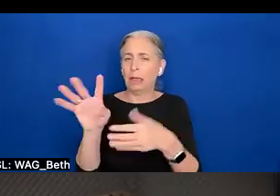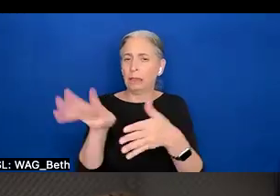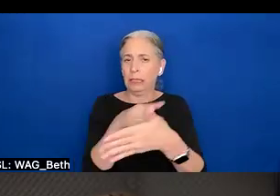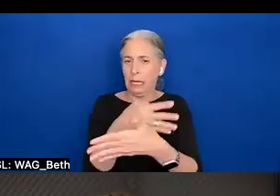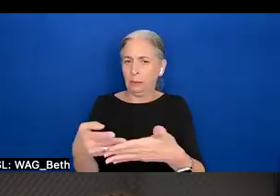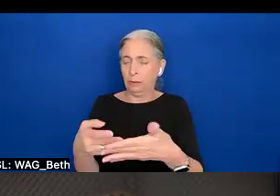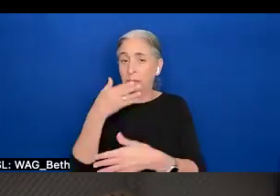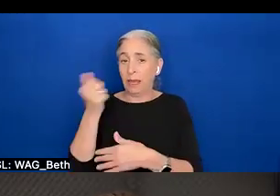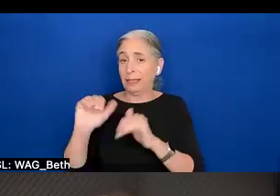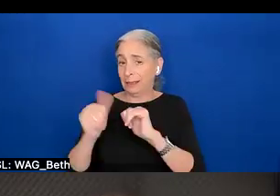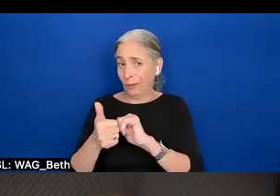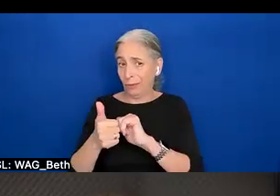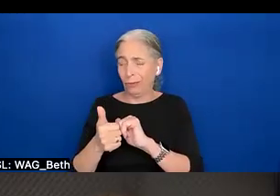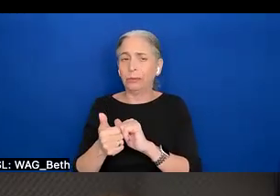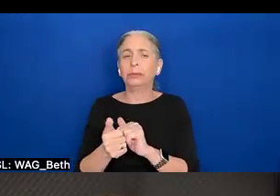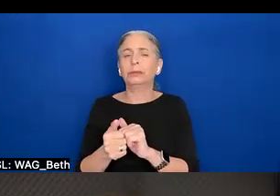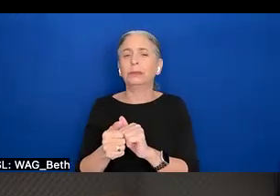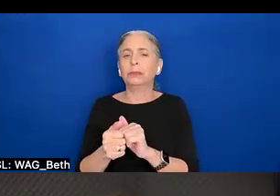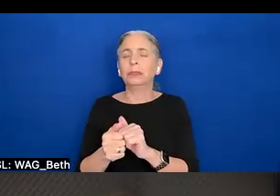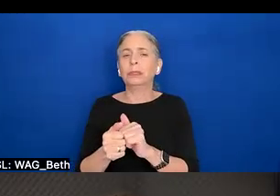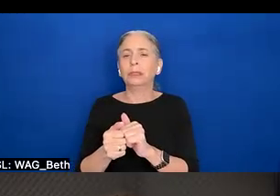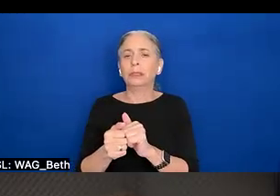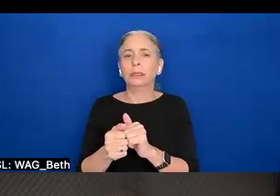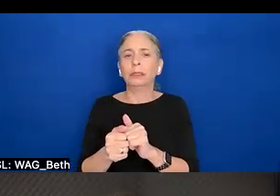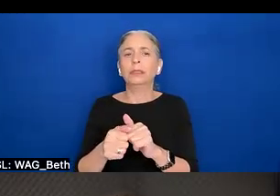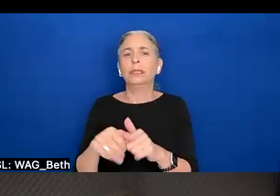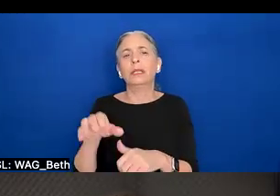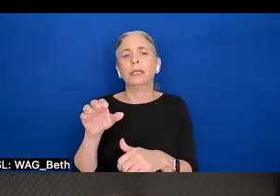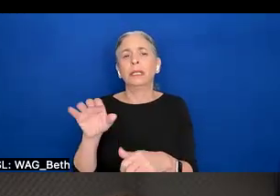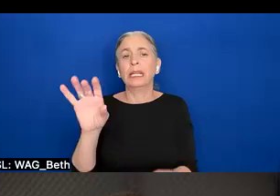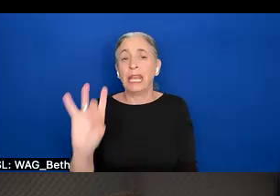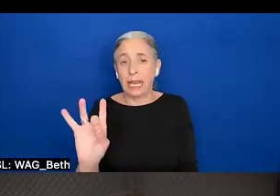best way. Inline or anchored objects.